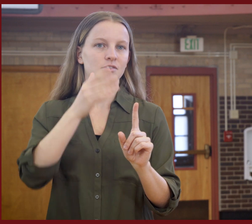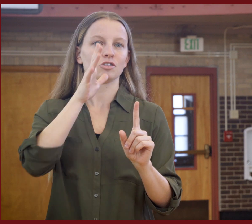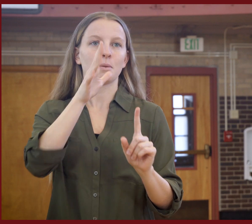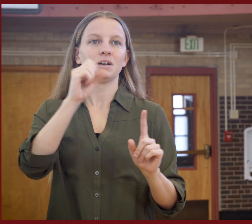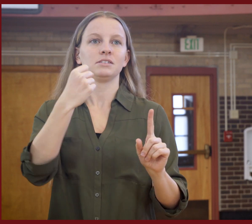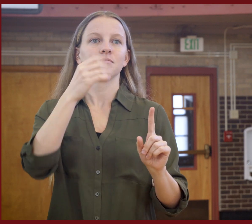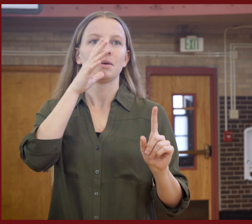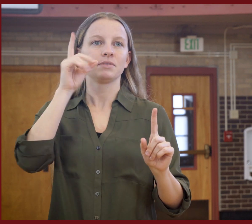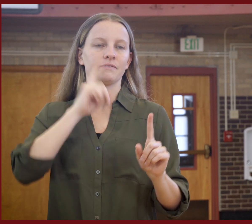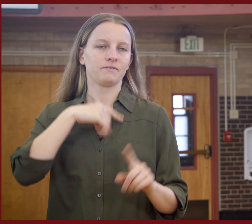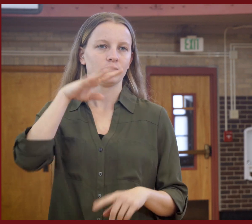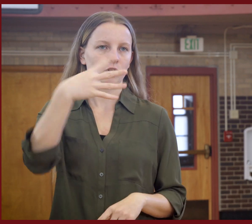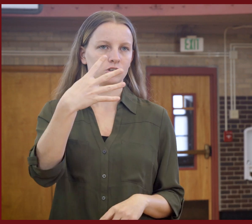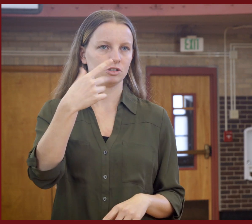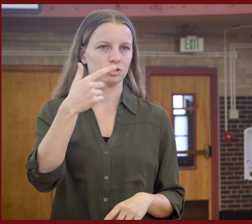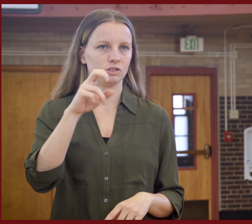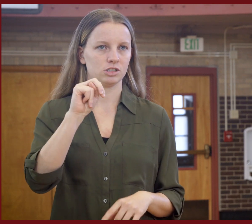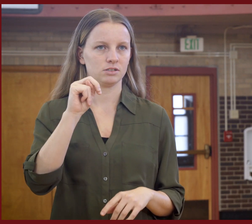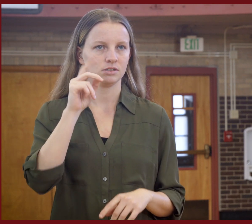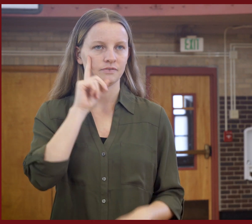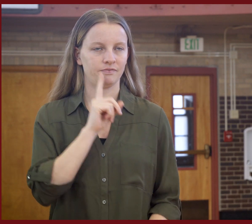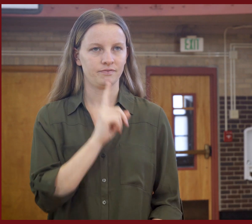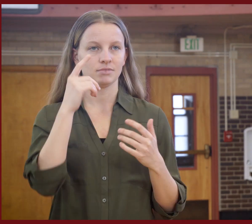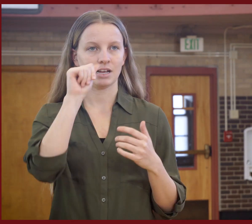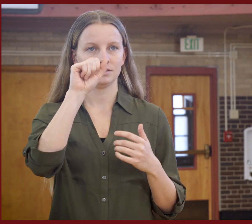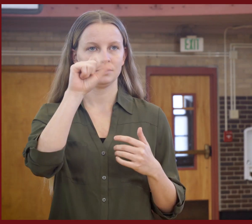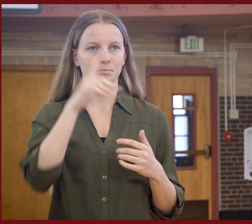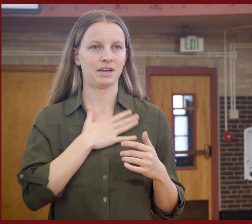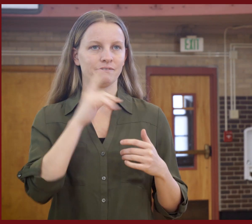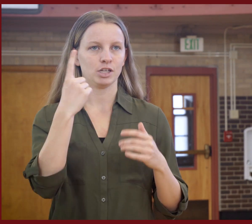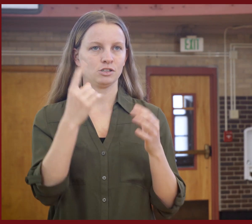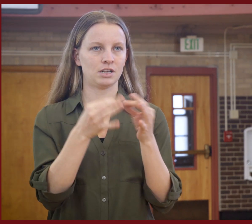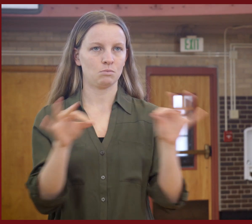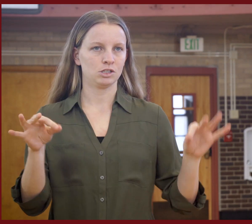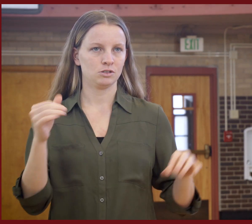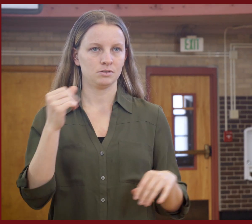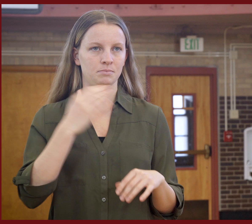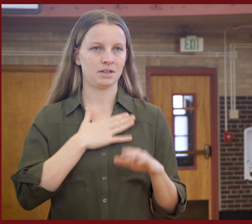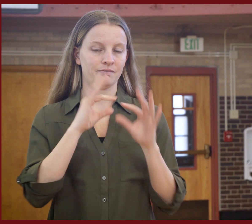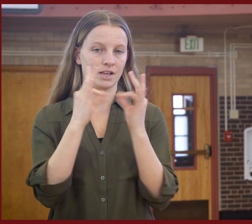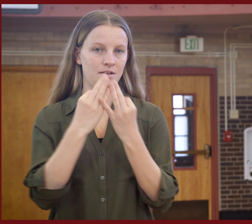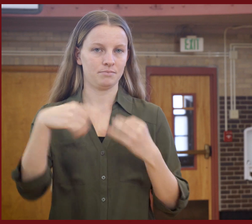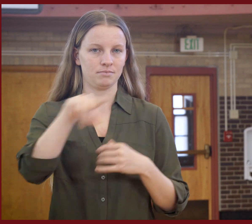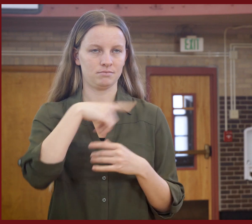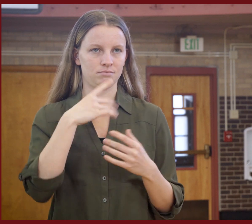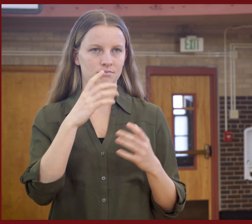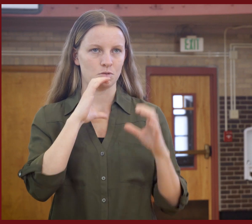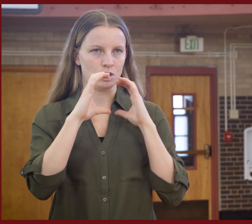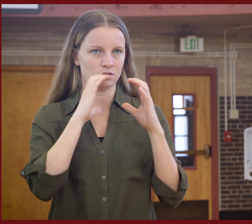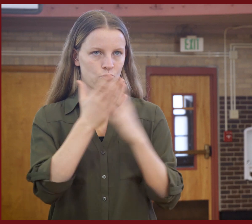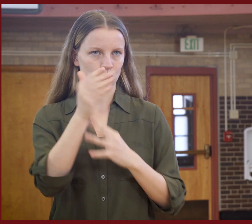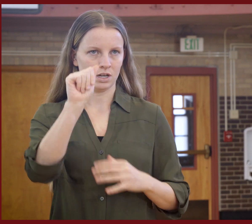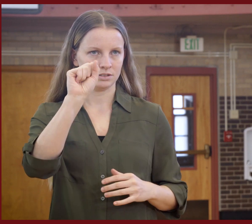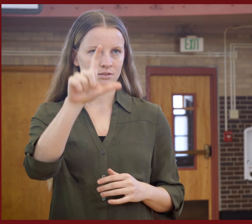And her mother is also Deaf. So, fourth generation of deafness in my family. American Sign Language is my first language. All of my family communicate through ASL.